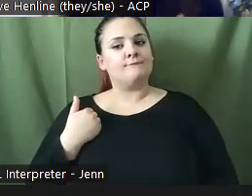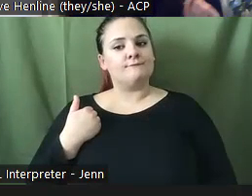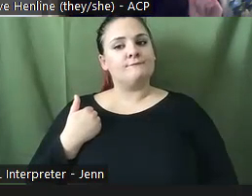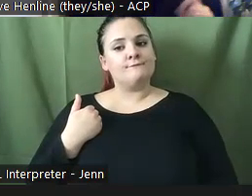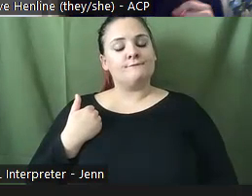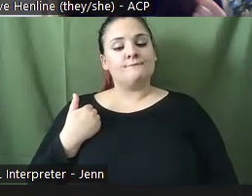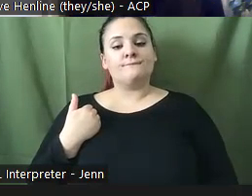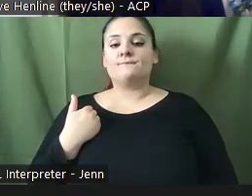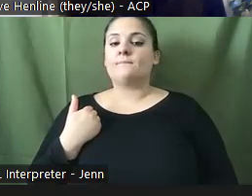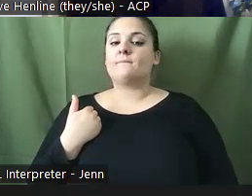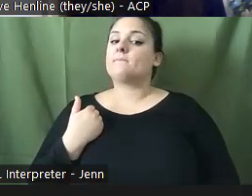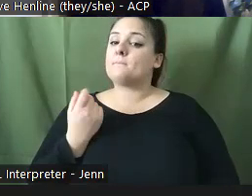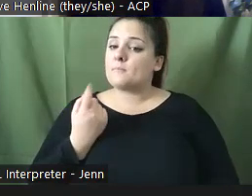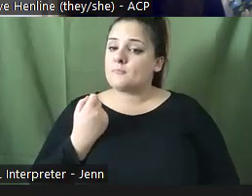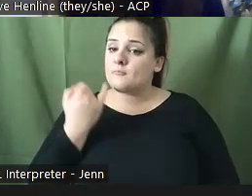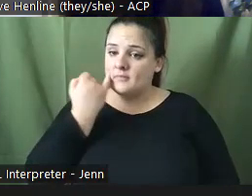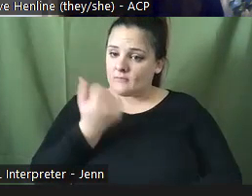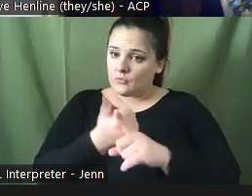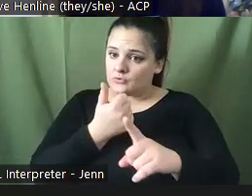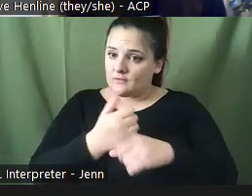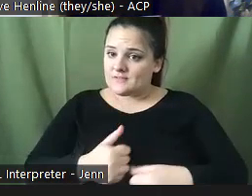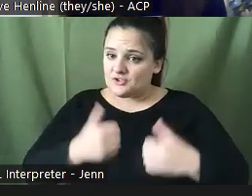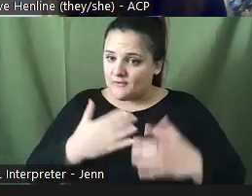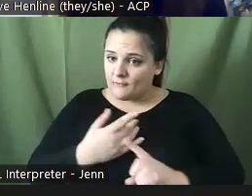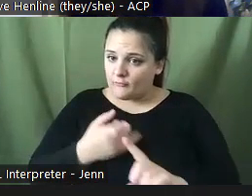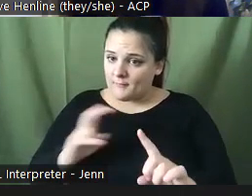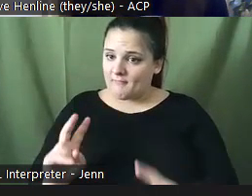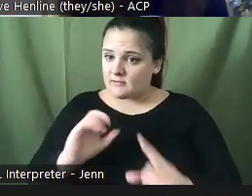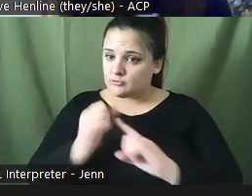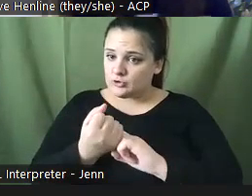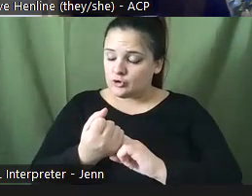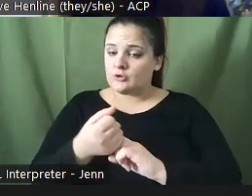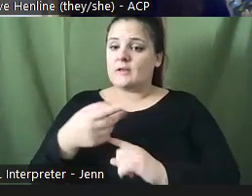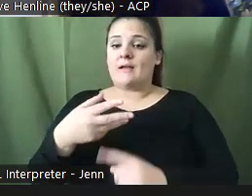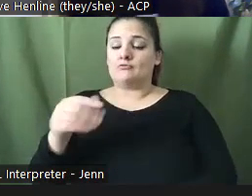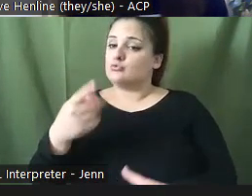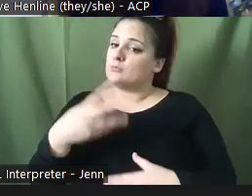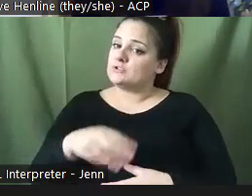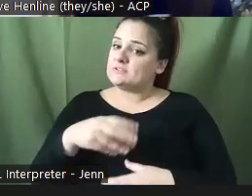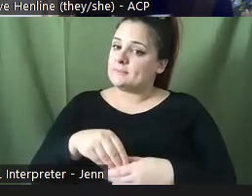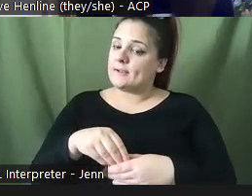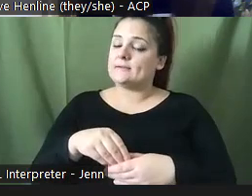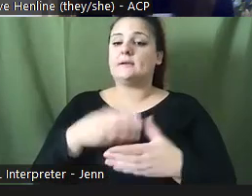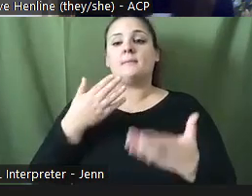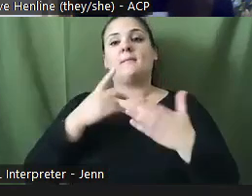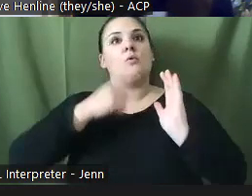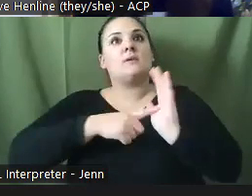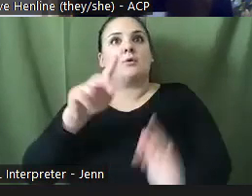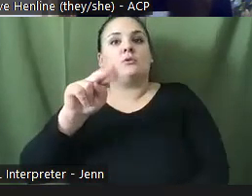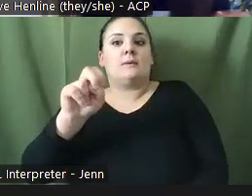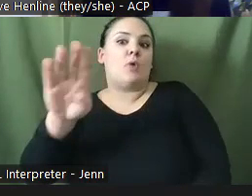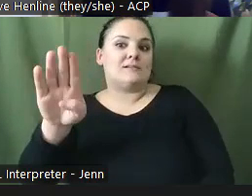you are a survivor of violence who is a program participant in, say, the Nebraska program - if you